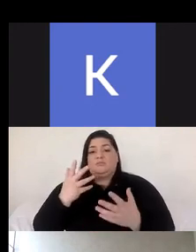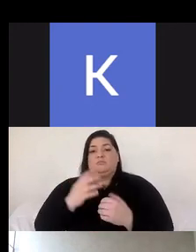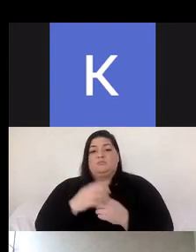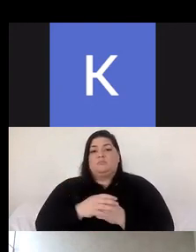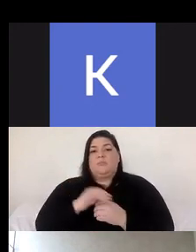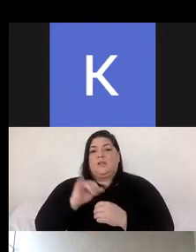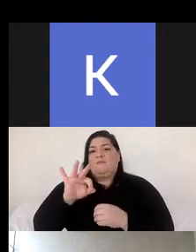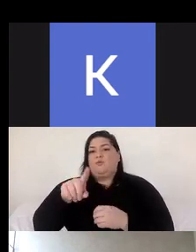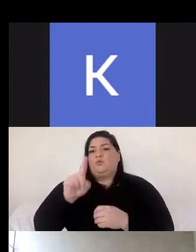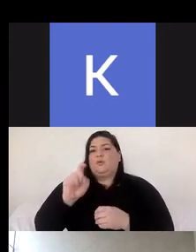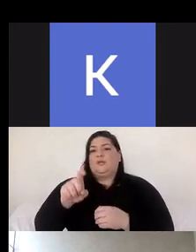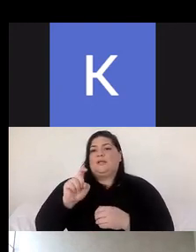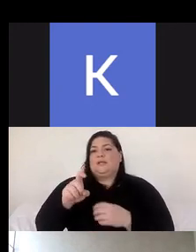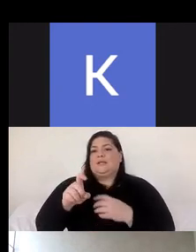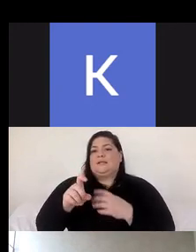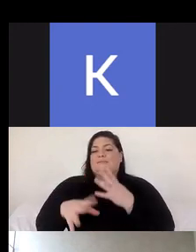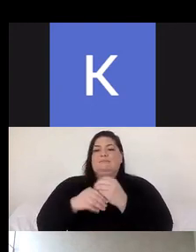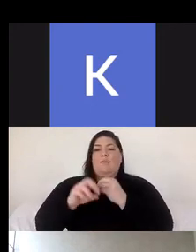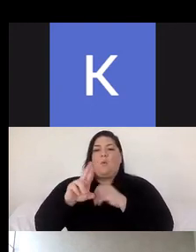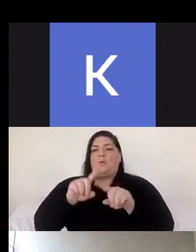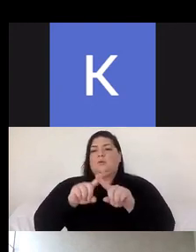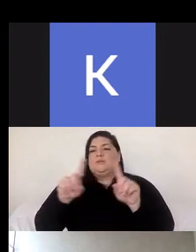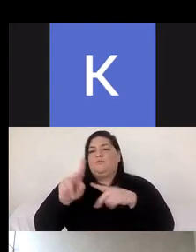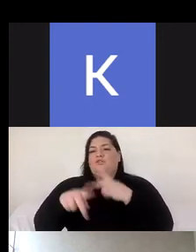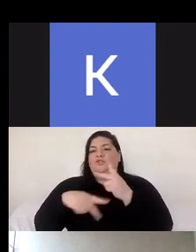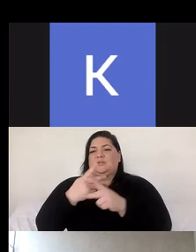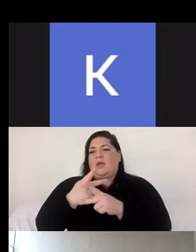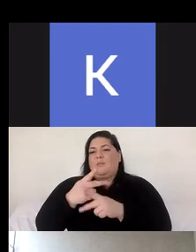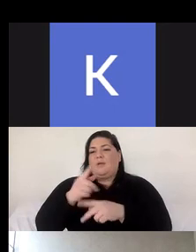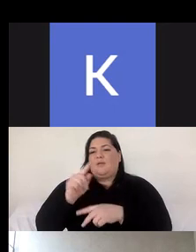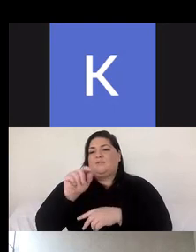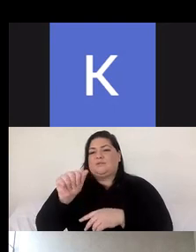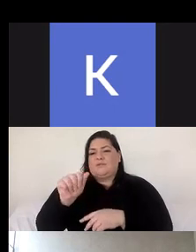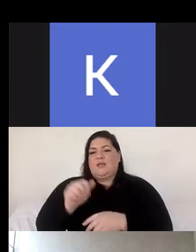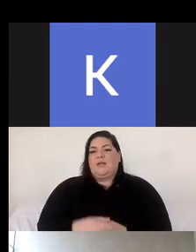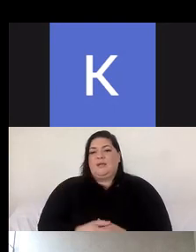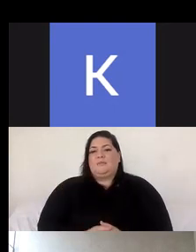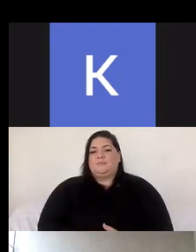needed a different form of TA or different content.